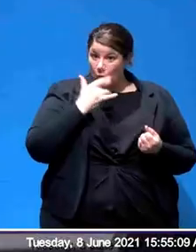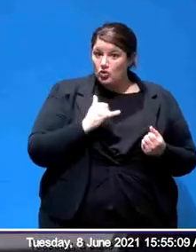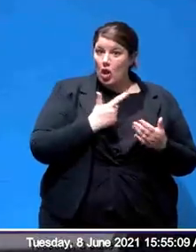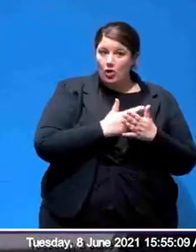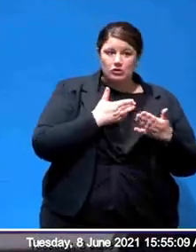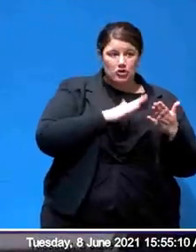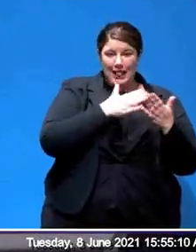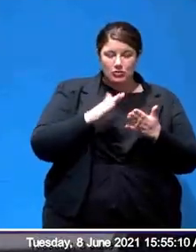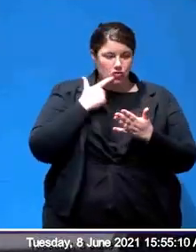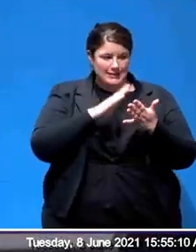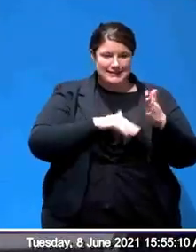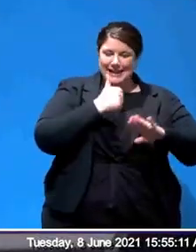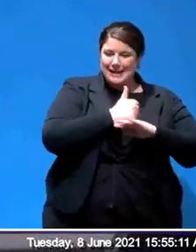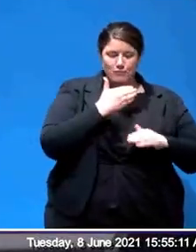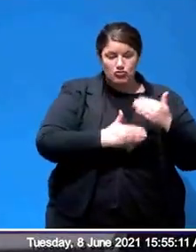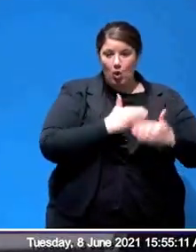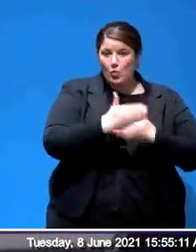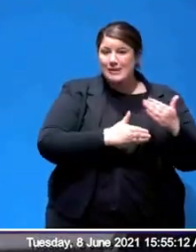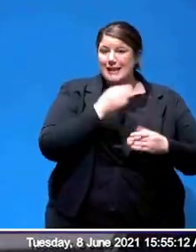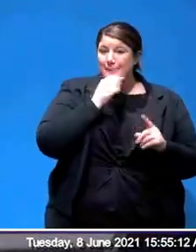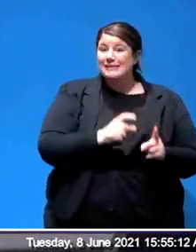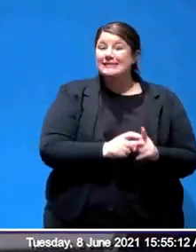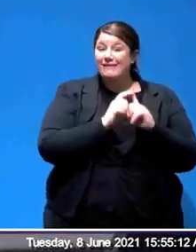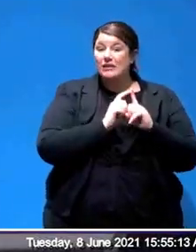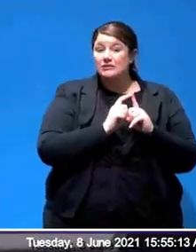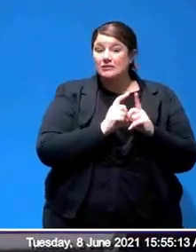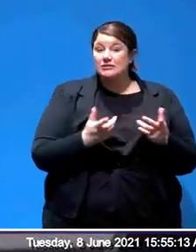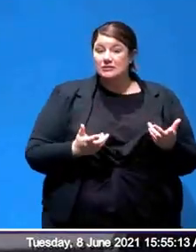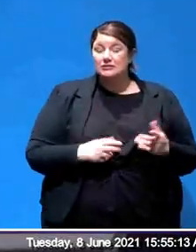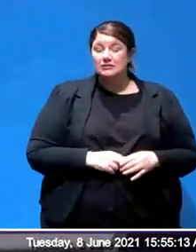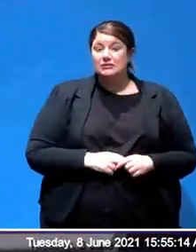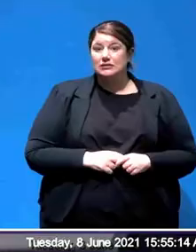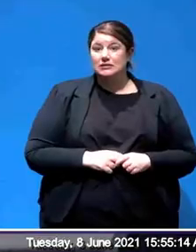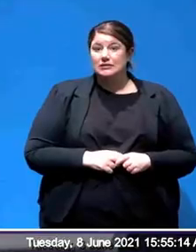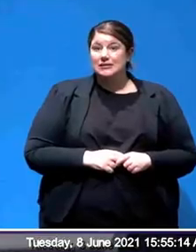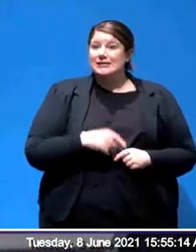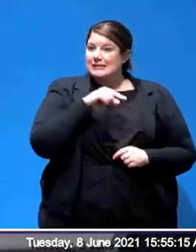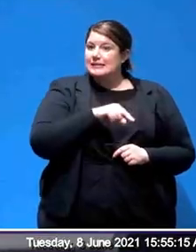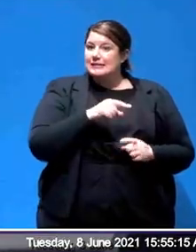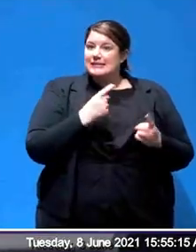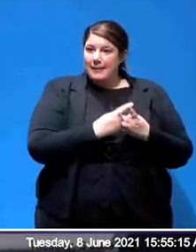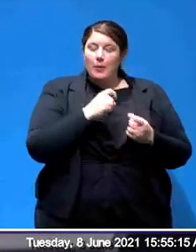yes, anyway, it's a really --- it is something that we would love to do.